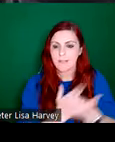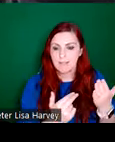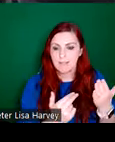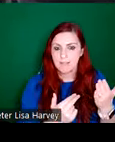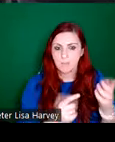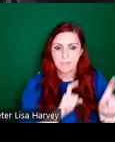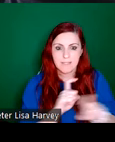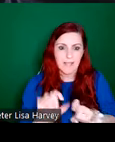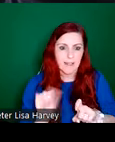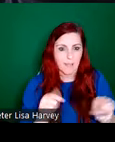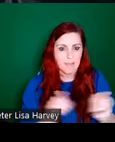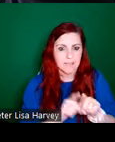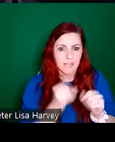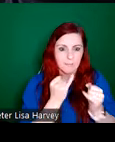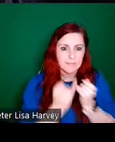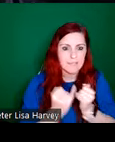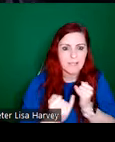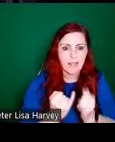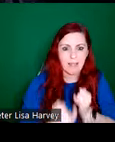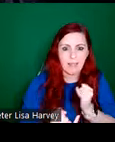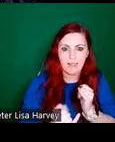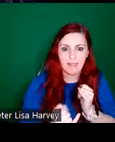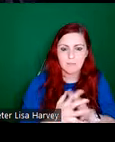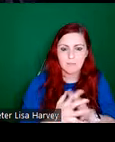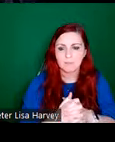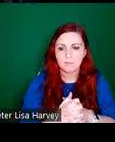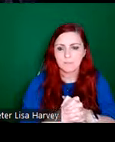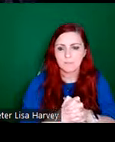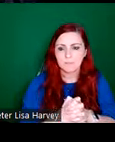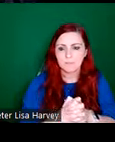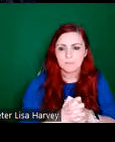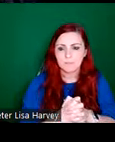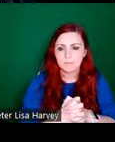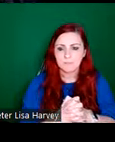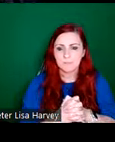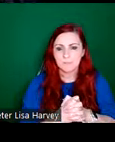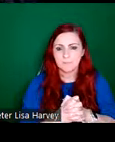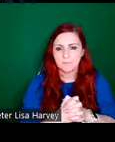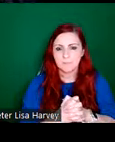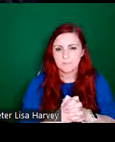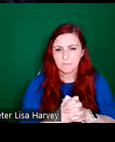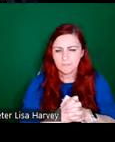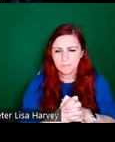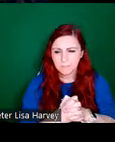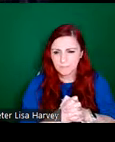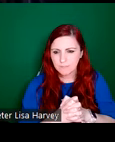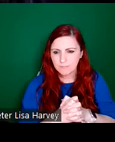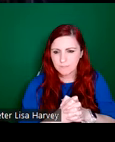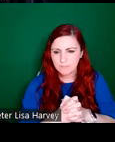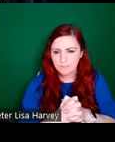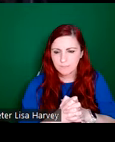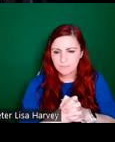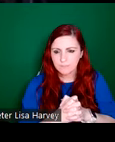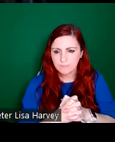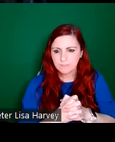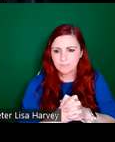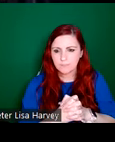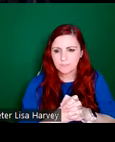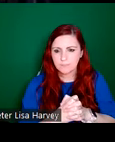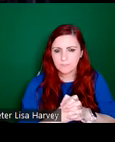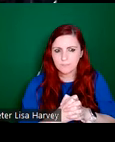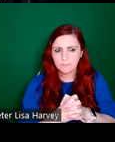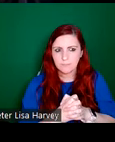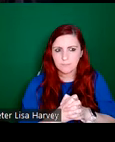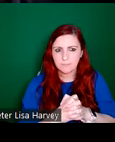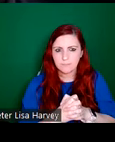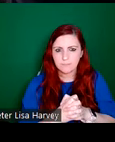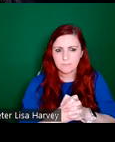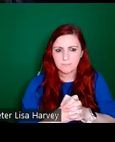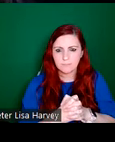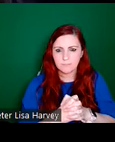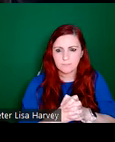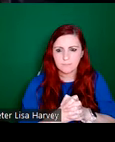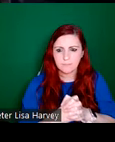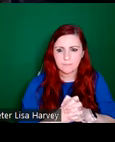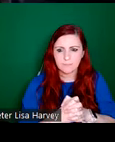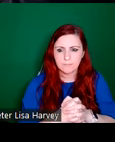Celtic Revival treatment of the name .... as well. And Catherine O'Brien, went